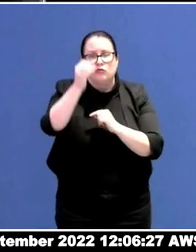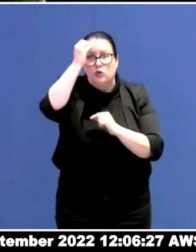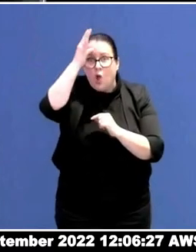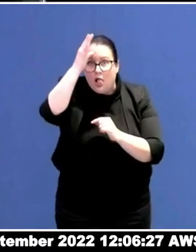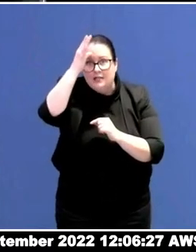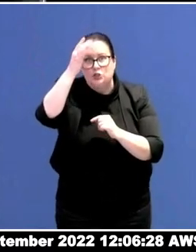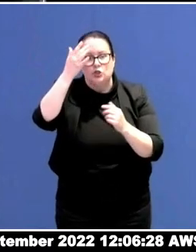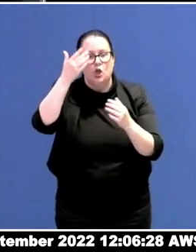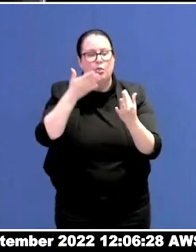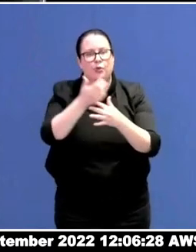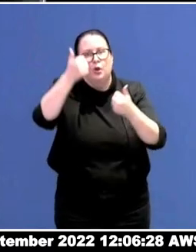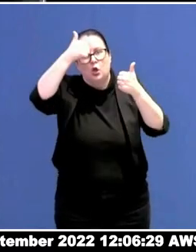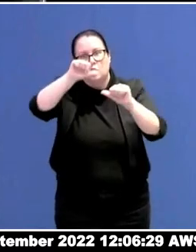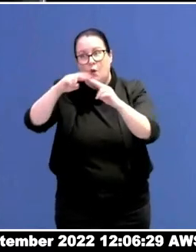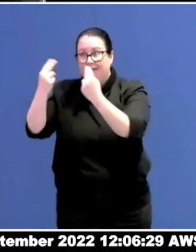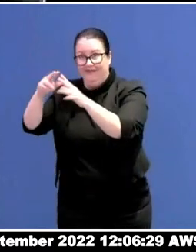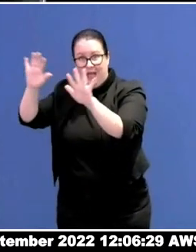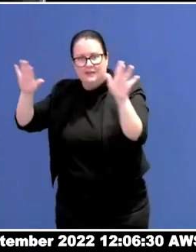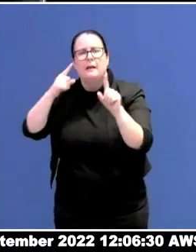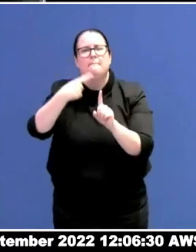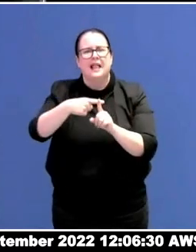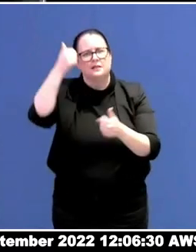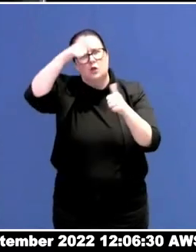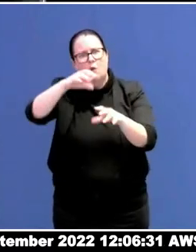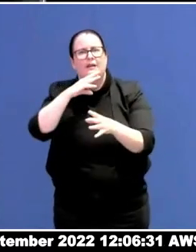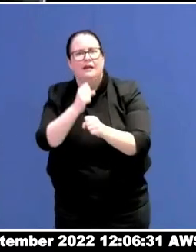built with government and so forth. That's correct.